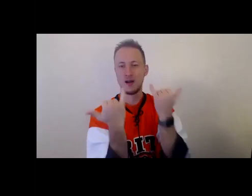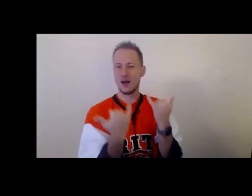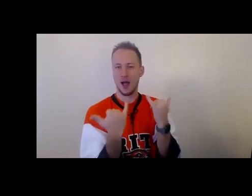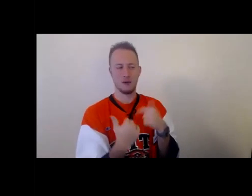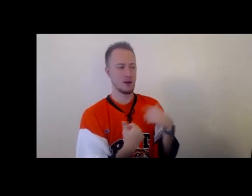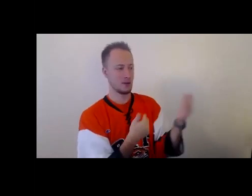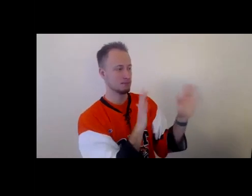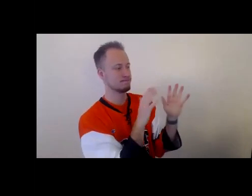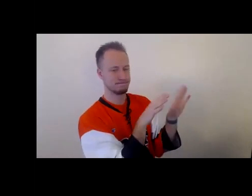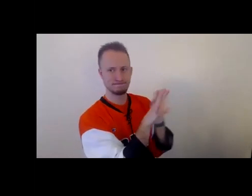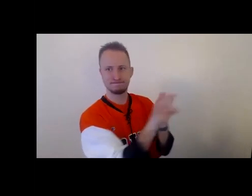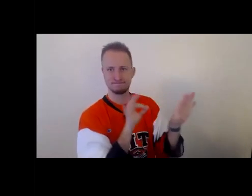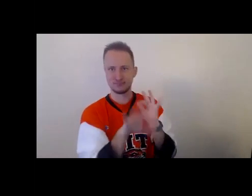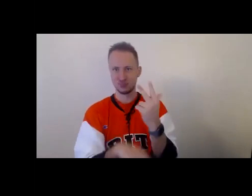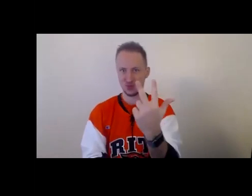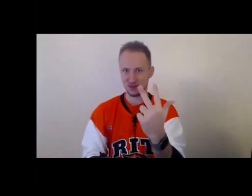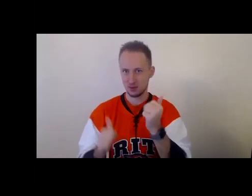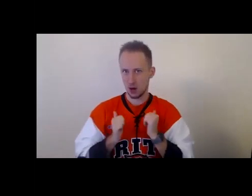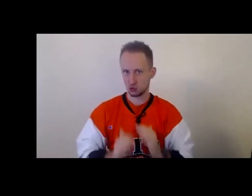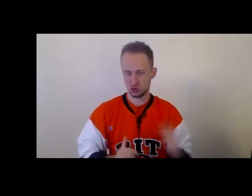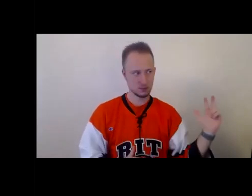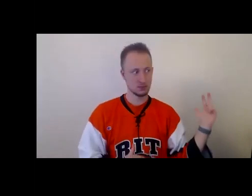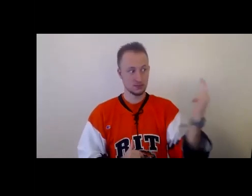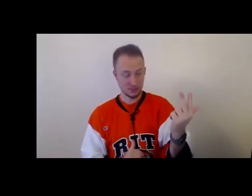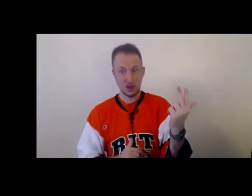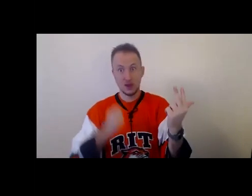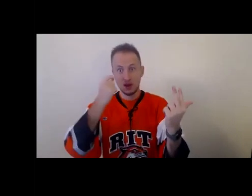so I am looking for three actors.